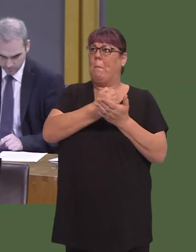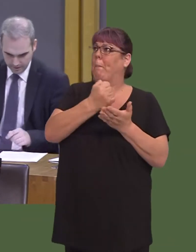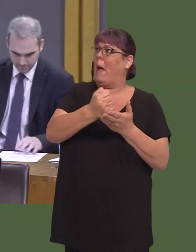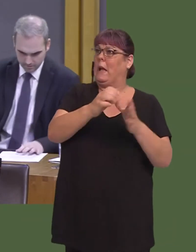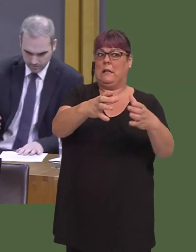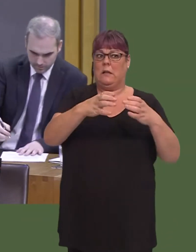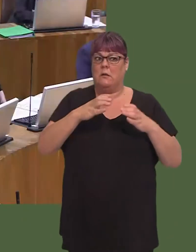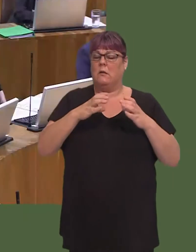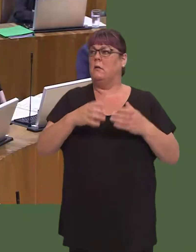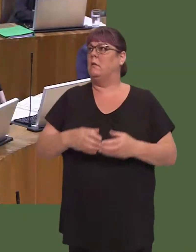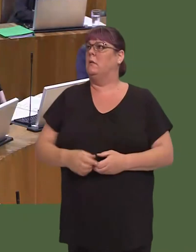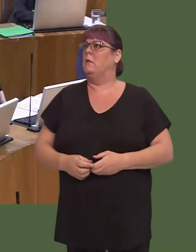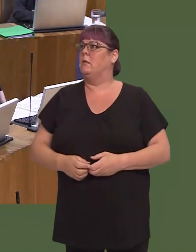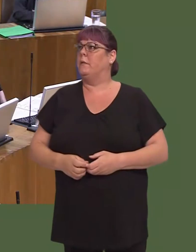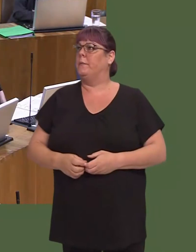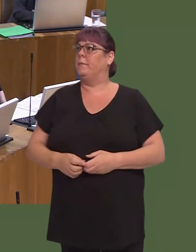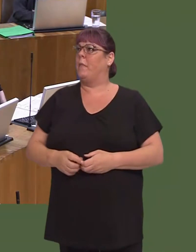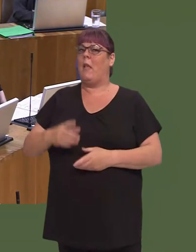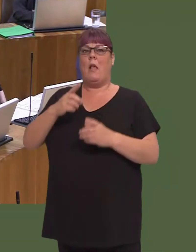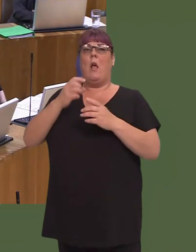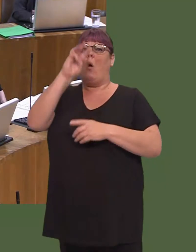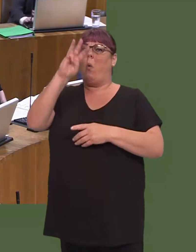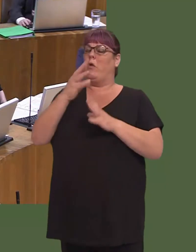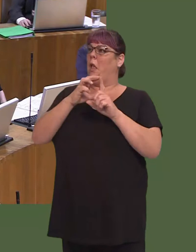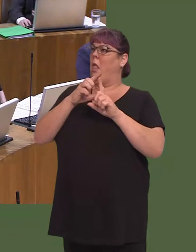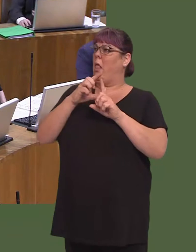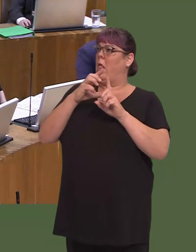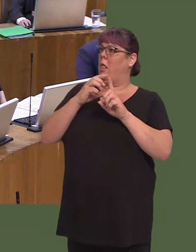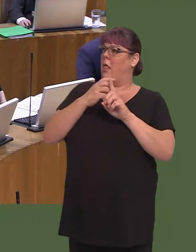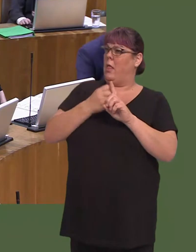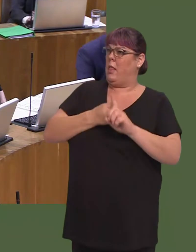he is saying. The Member for Llanelli, I'm sure, is delighted by the support that's been